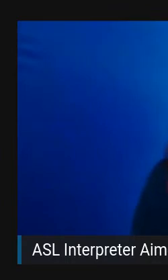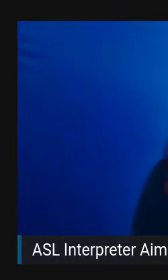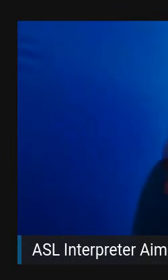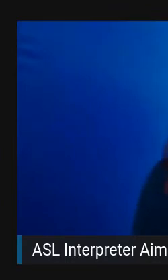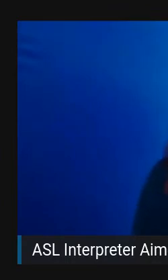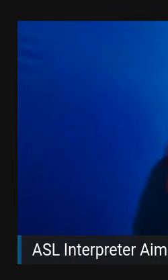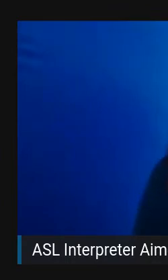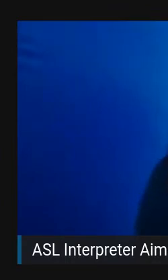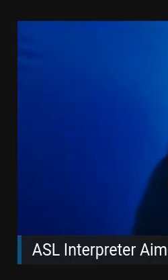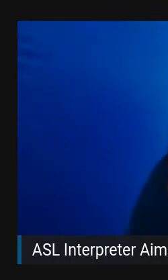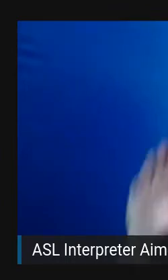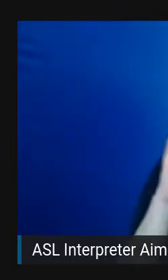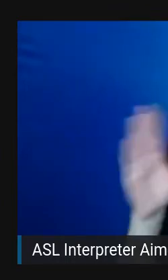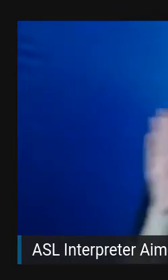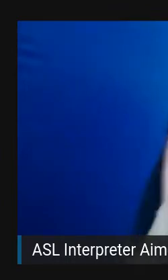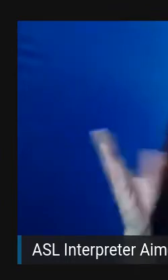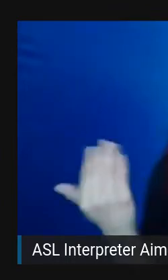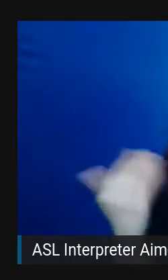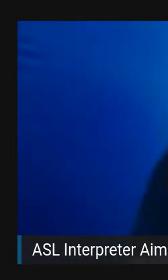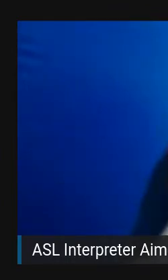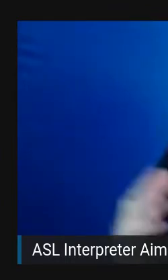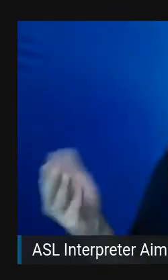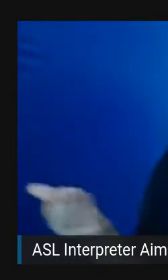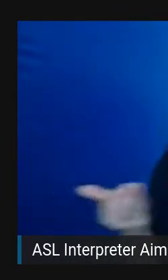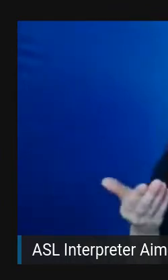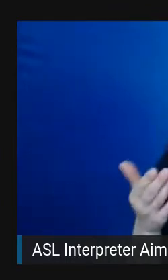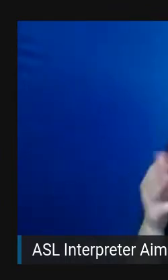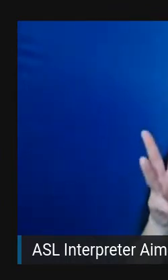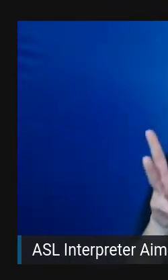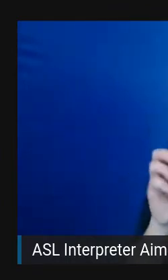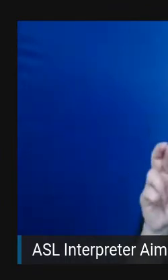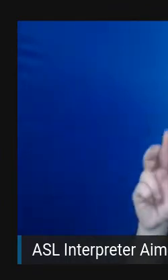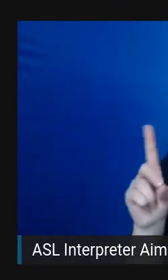Hello again and welcome to WordPress Accessibility Day.